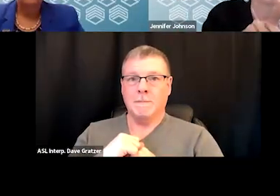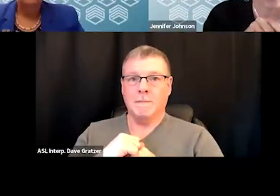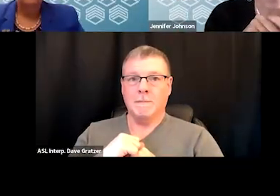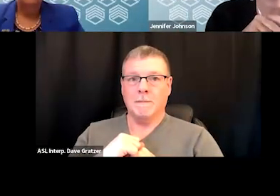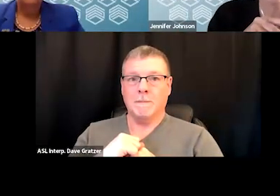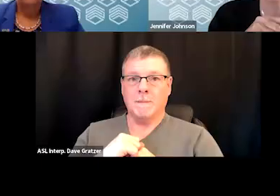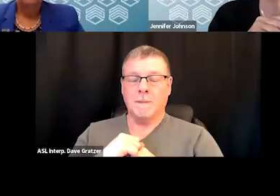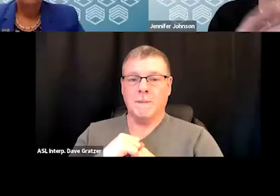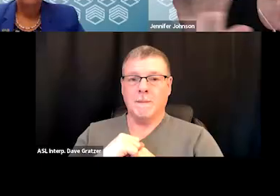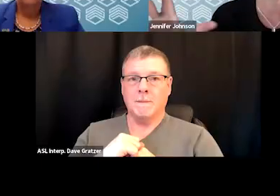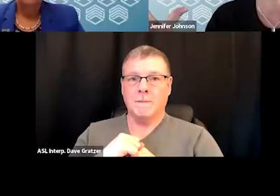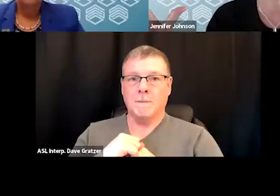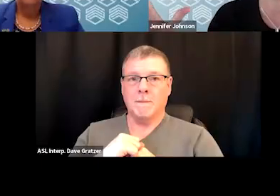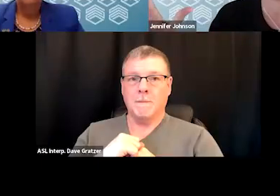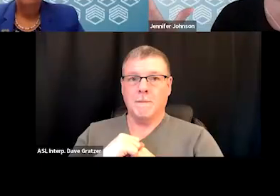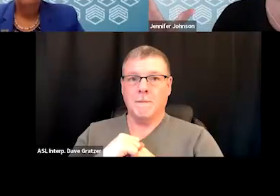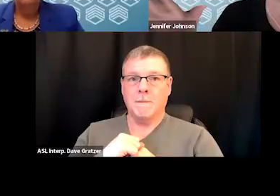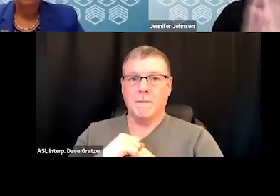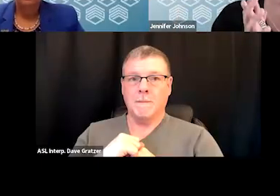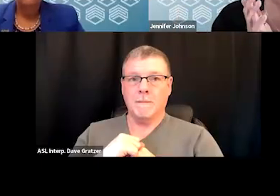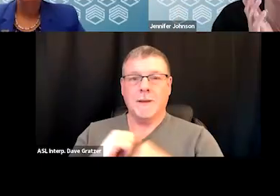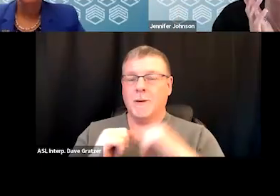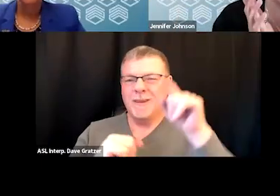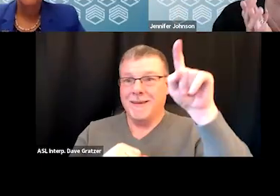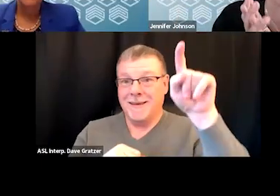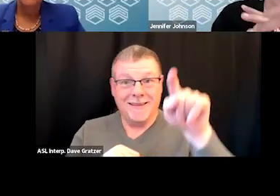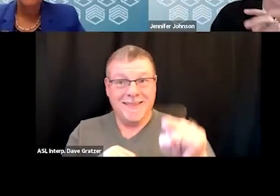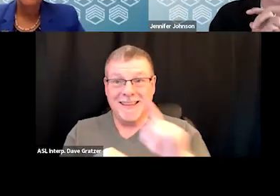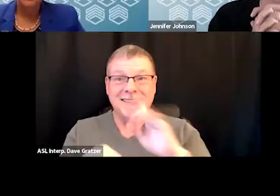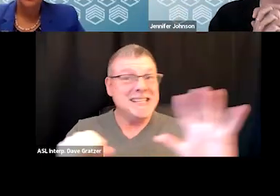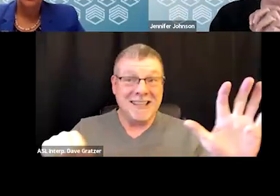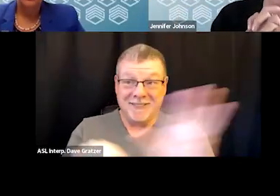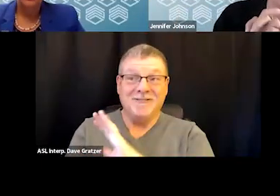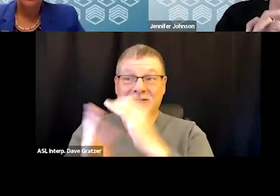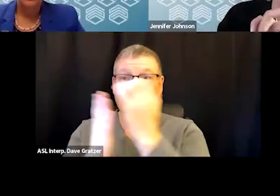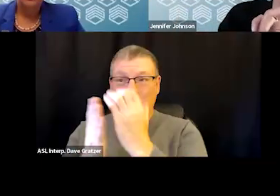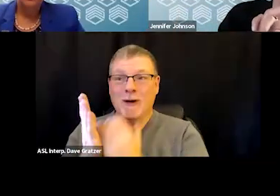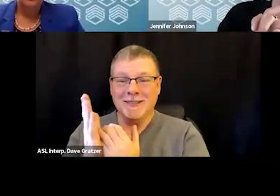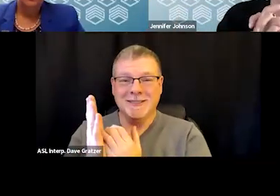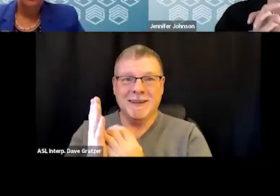Um, so this, this is an actually an entire course that I have taught on burnout and compassion fatigue.